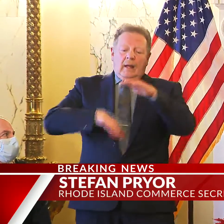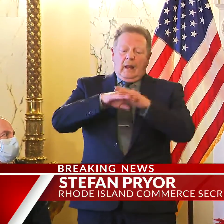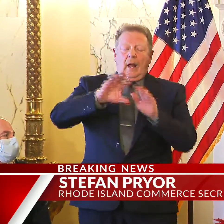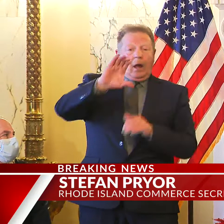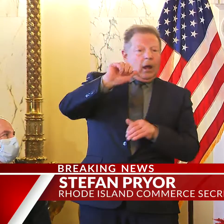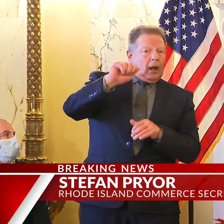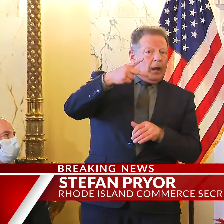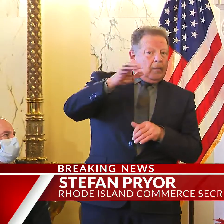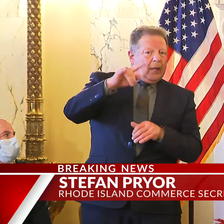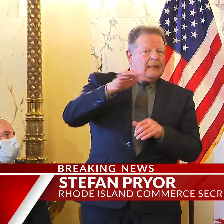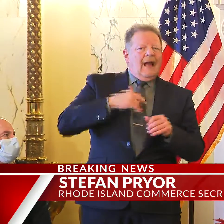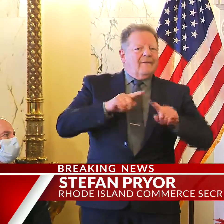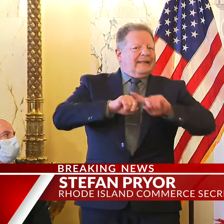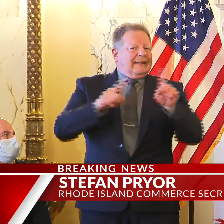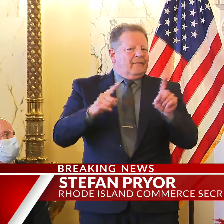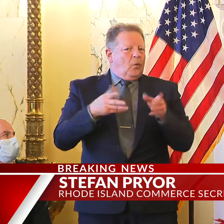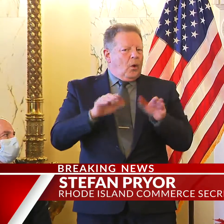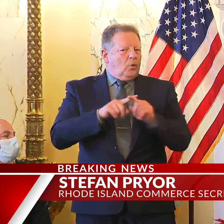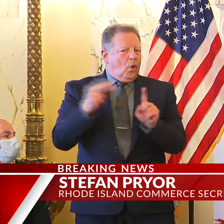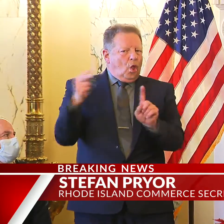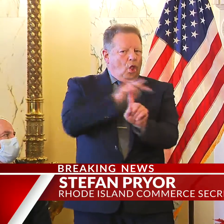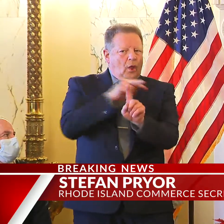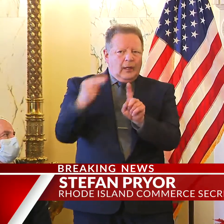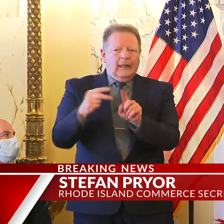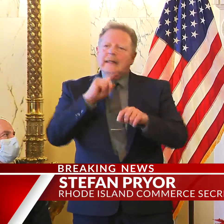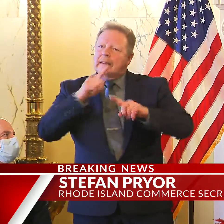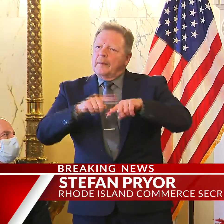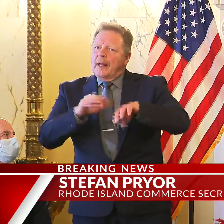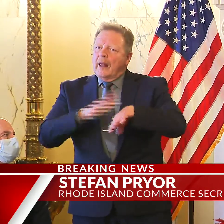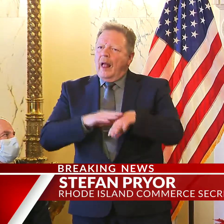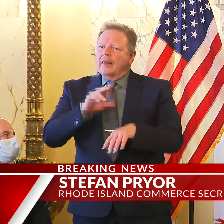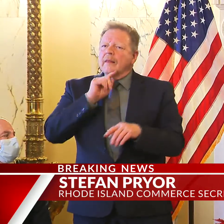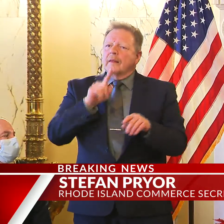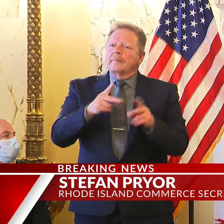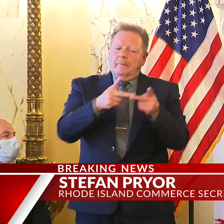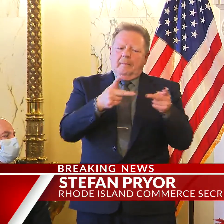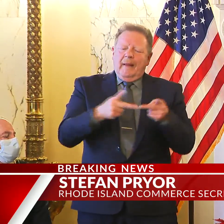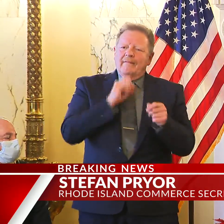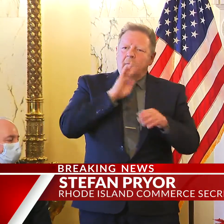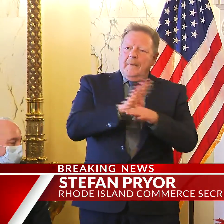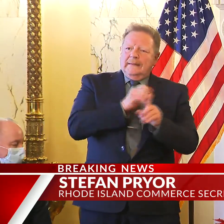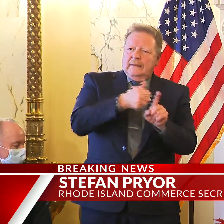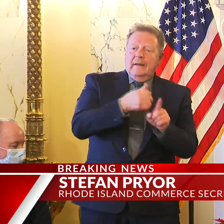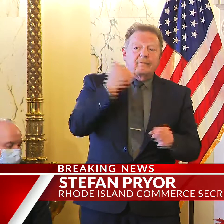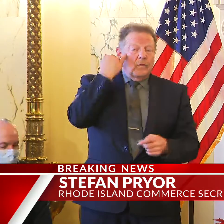PLACE. WELCOME BACK UP. QUESTION ON BILL, THE CAPACITY IS SET AND IN A COUPLE OF